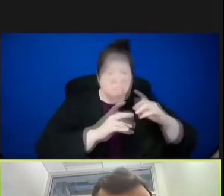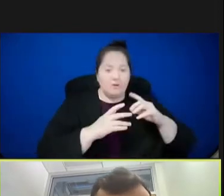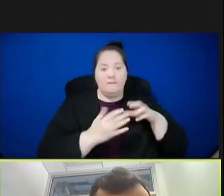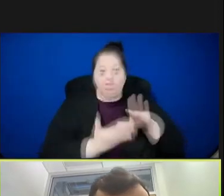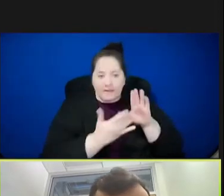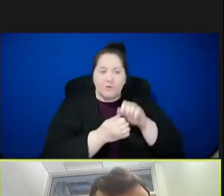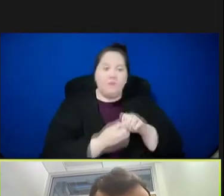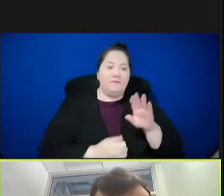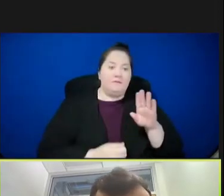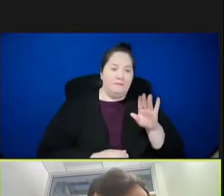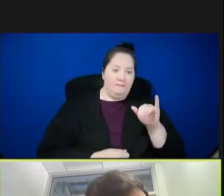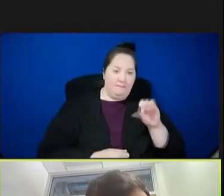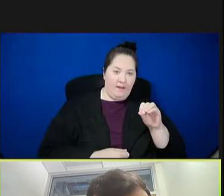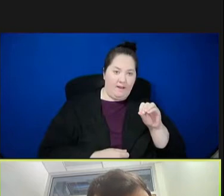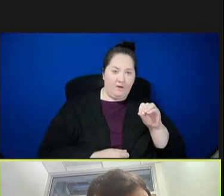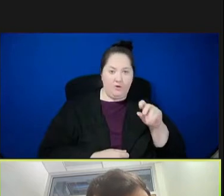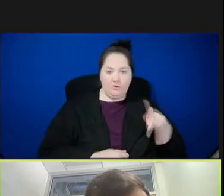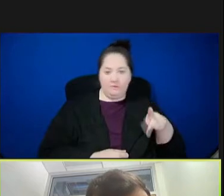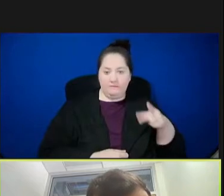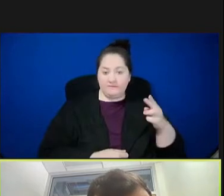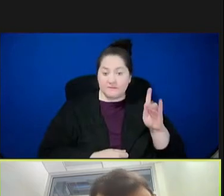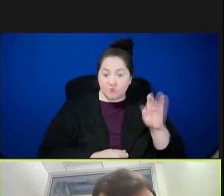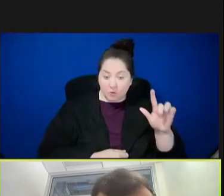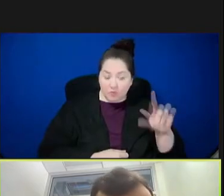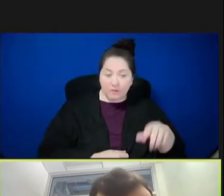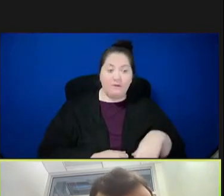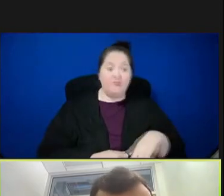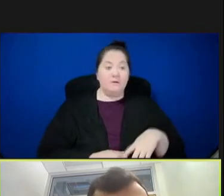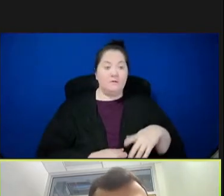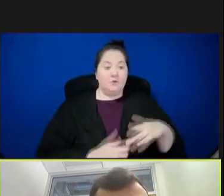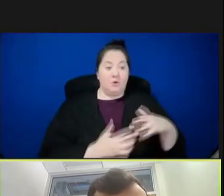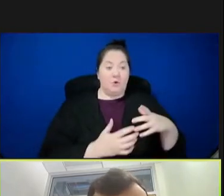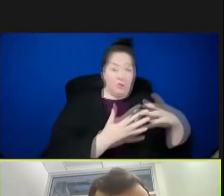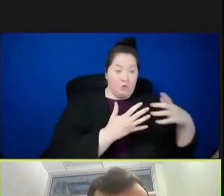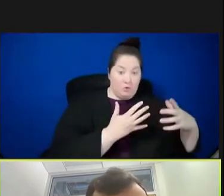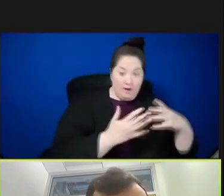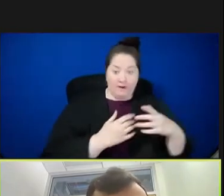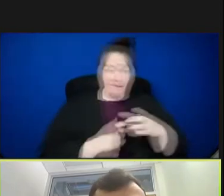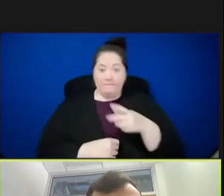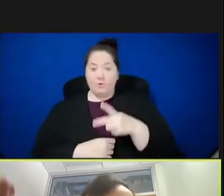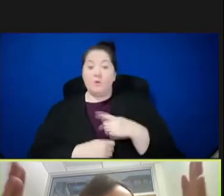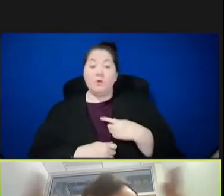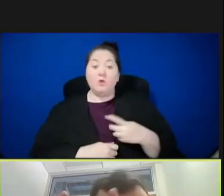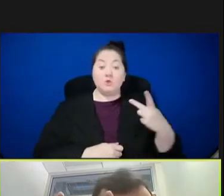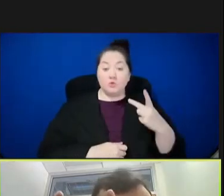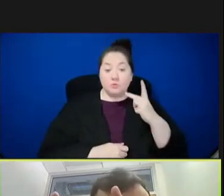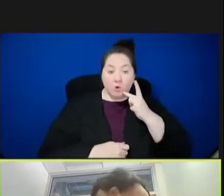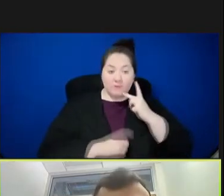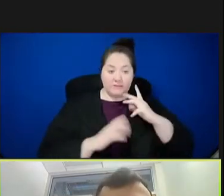here is in the gray and in the purple are two existing proteins that you can dock together.